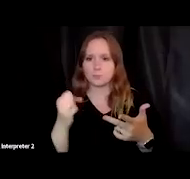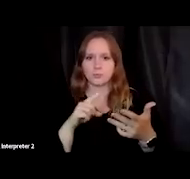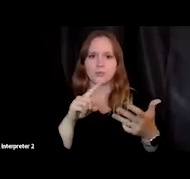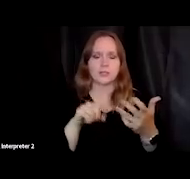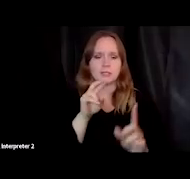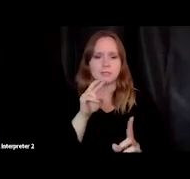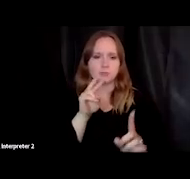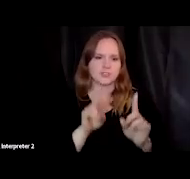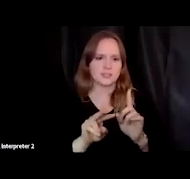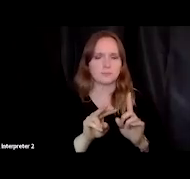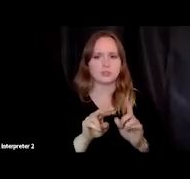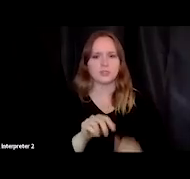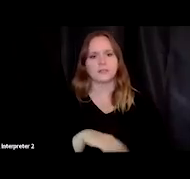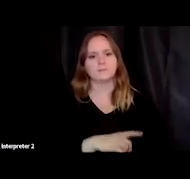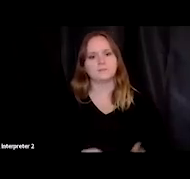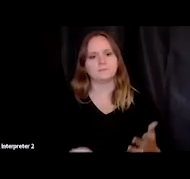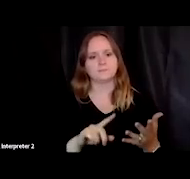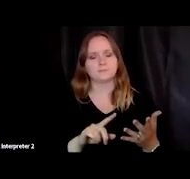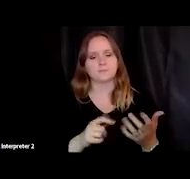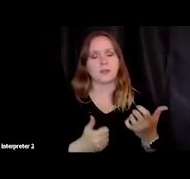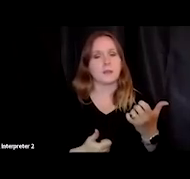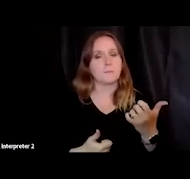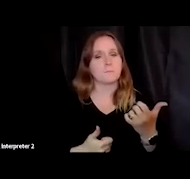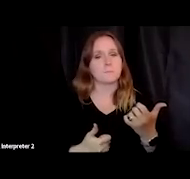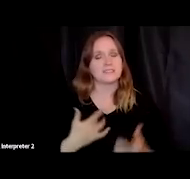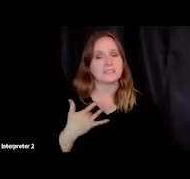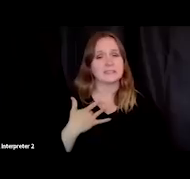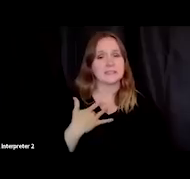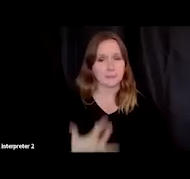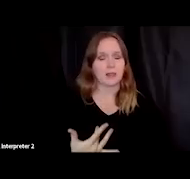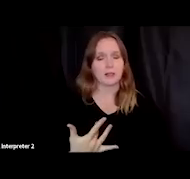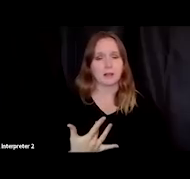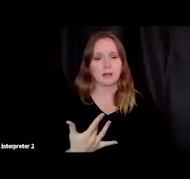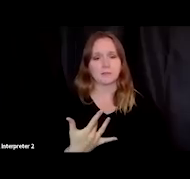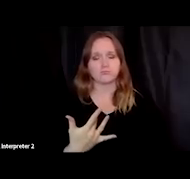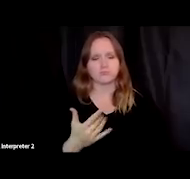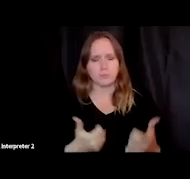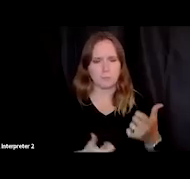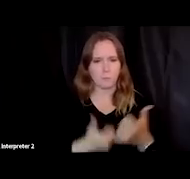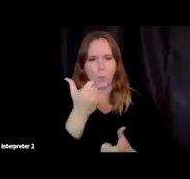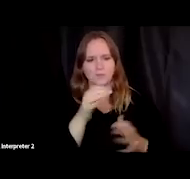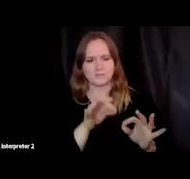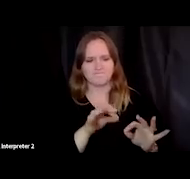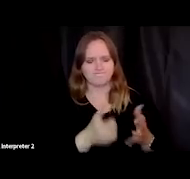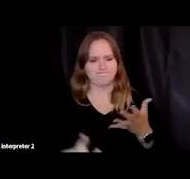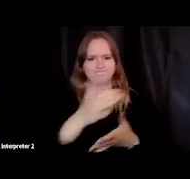and most fundamentally decision making difficulties. And I bring these up